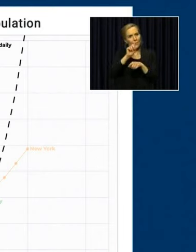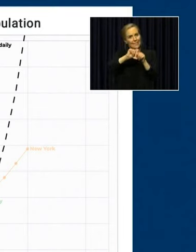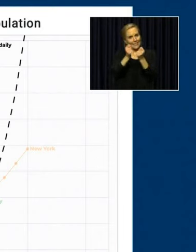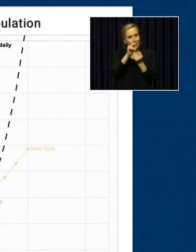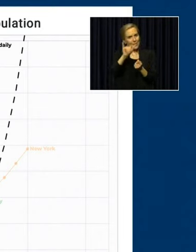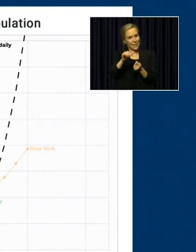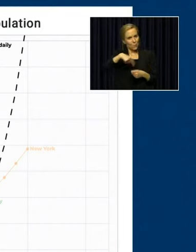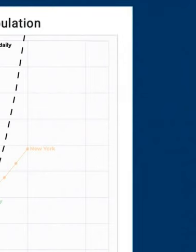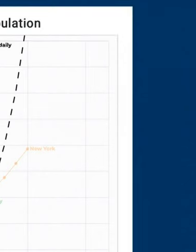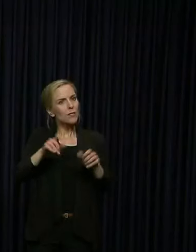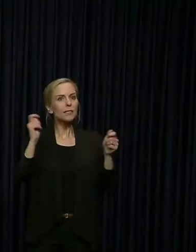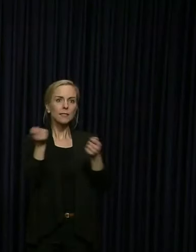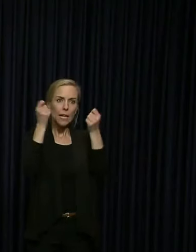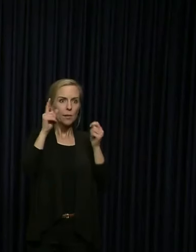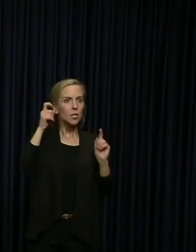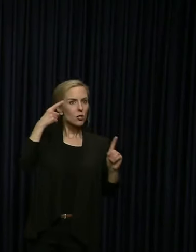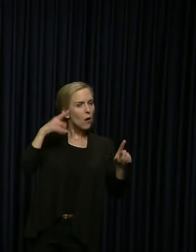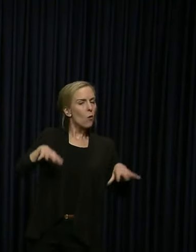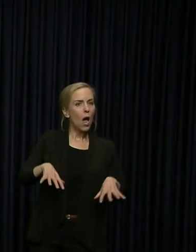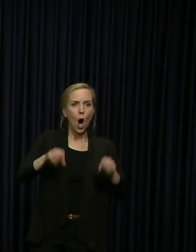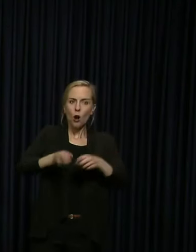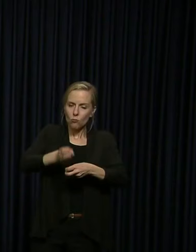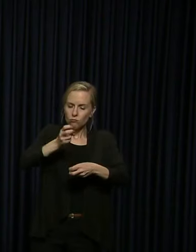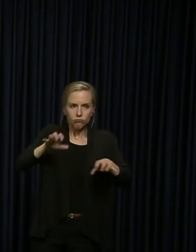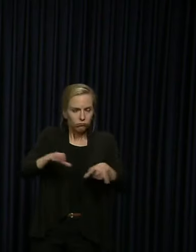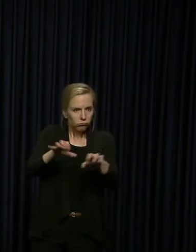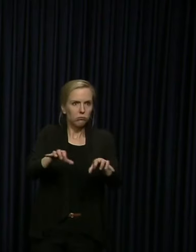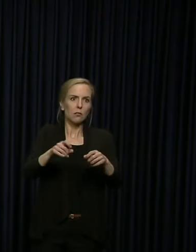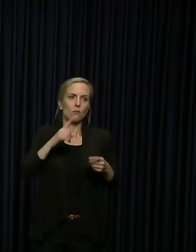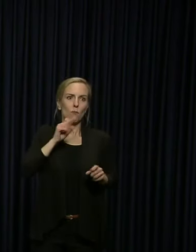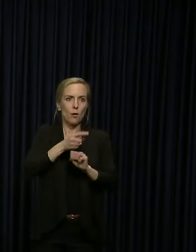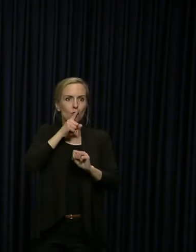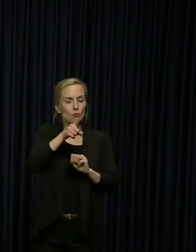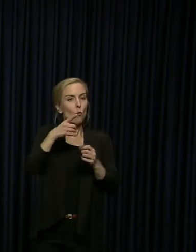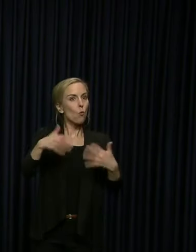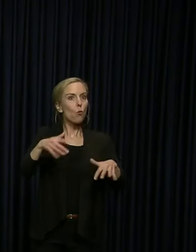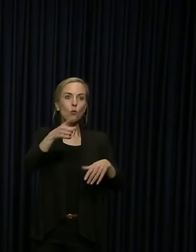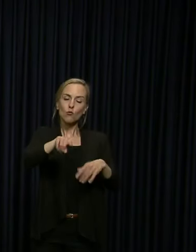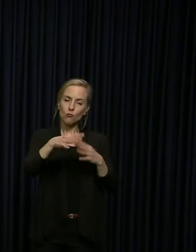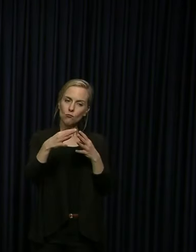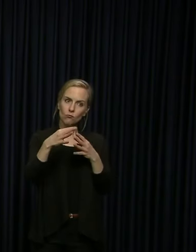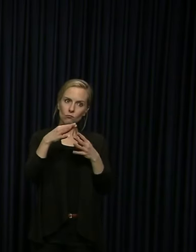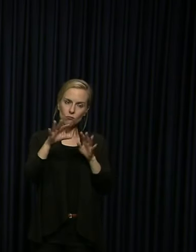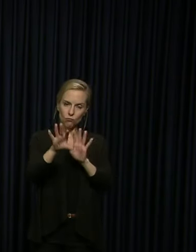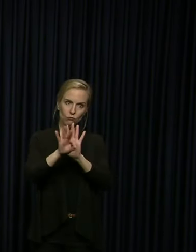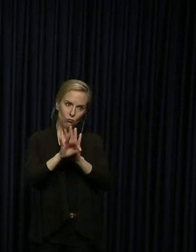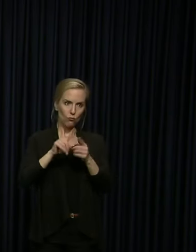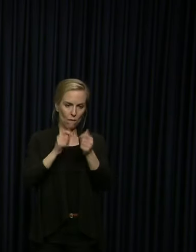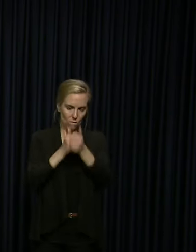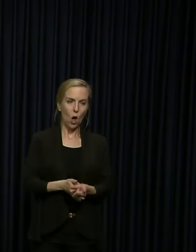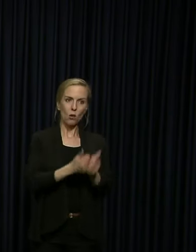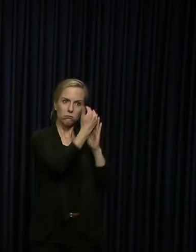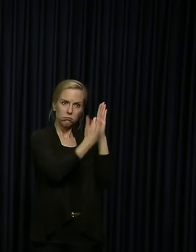THAT'S FOR EXAMPLE WHAT'S GOING TO KEEP US HEALTHY. IF YOU WEAR A CLOTH MASK AND WAITER PROPERLY, AND YOU SHOULD